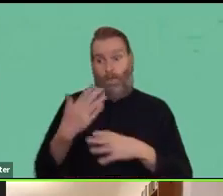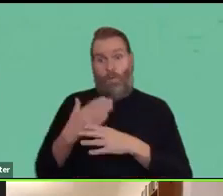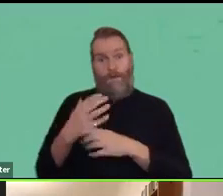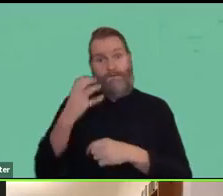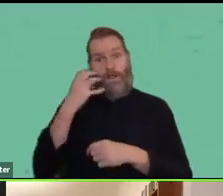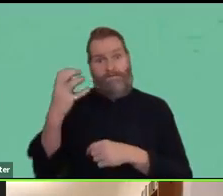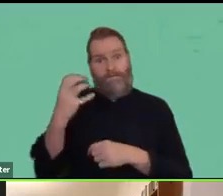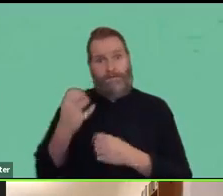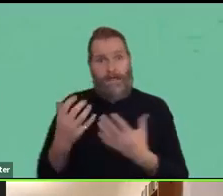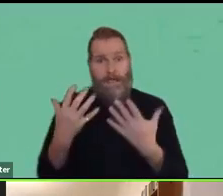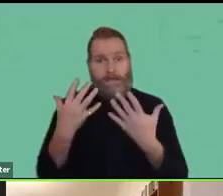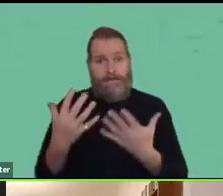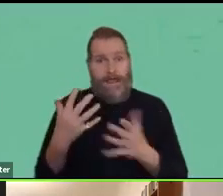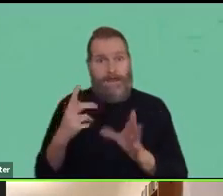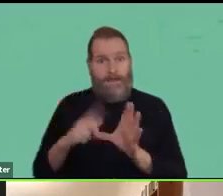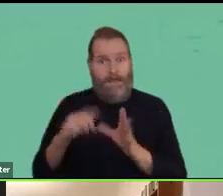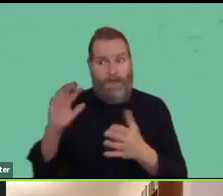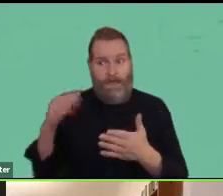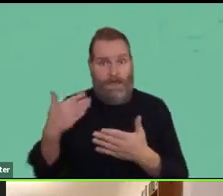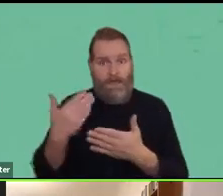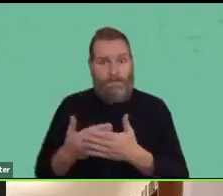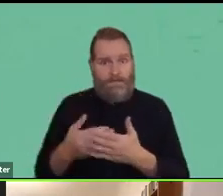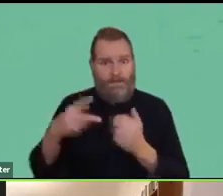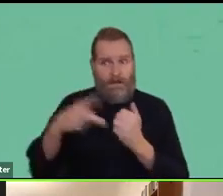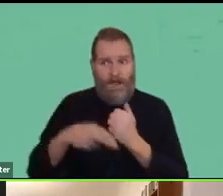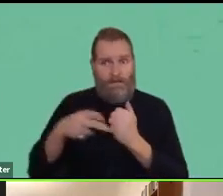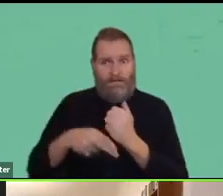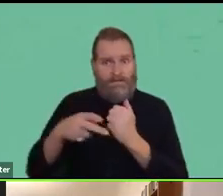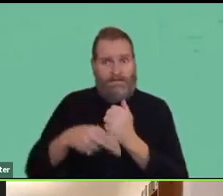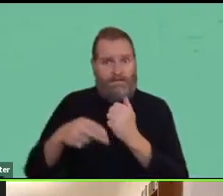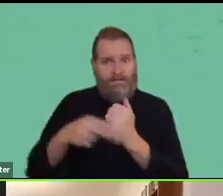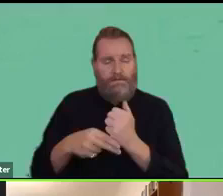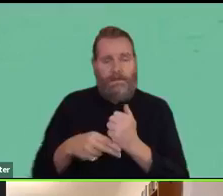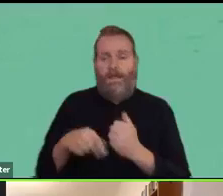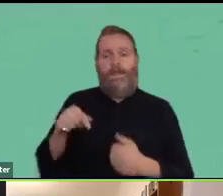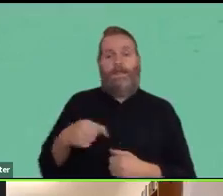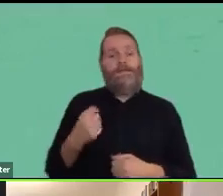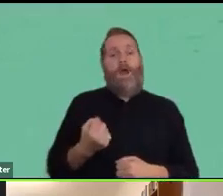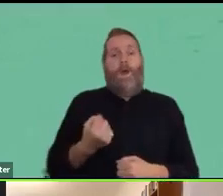don't come to this for having like a one-year freeze on our pay because we've had a decade of